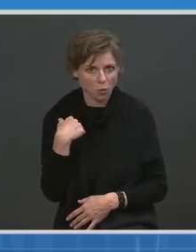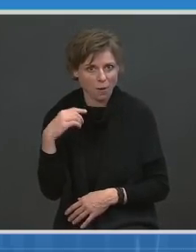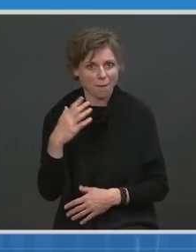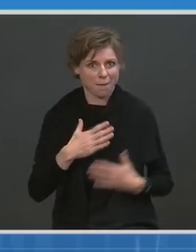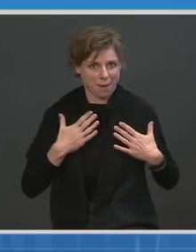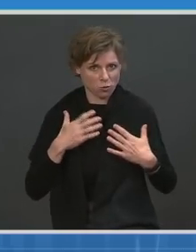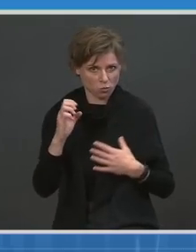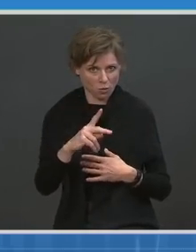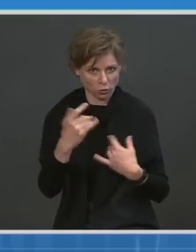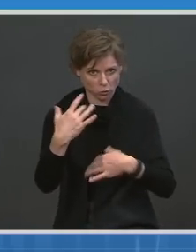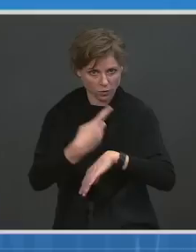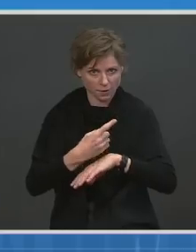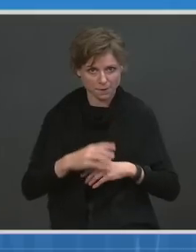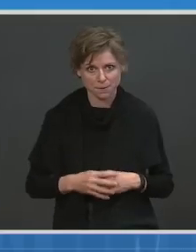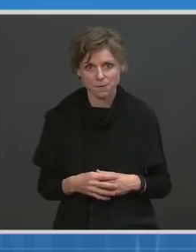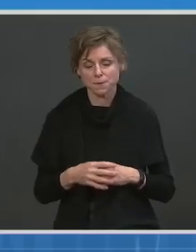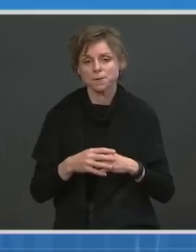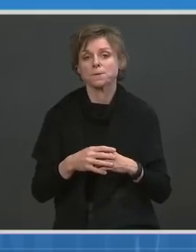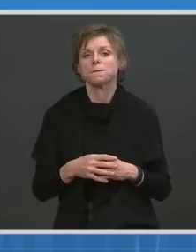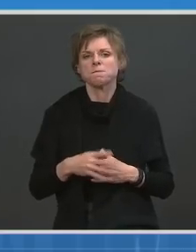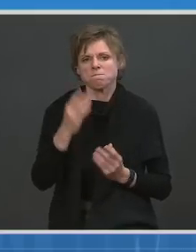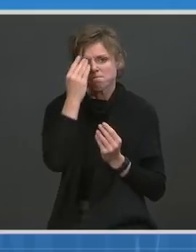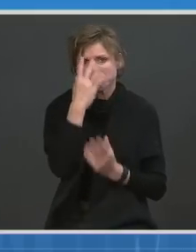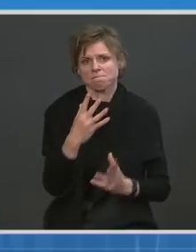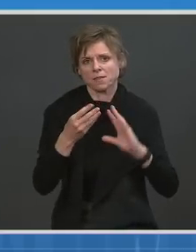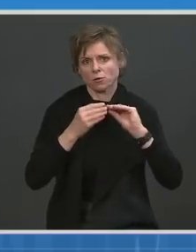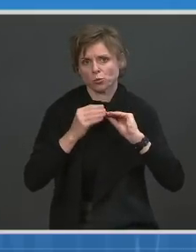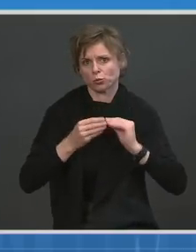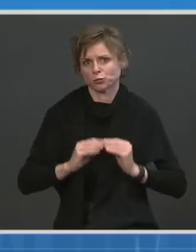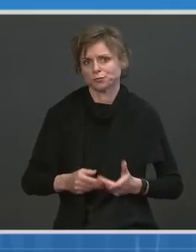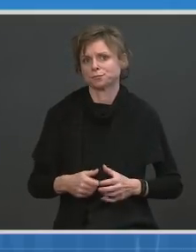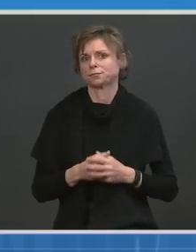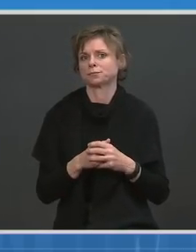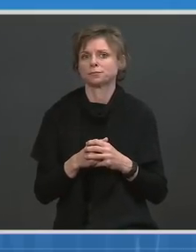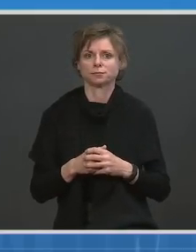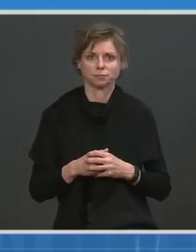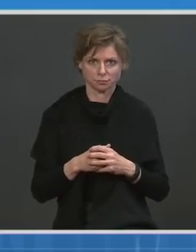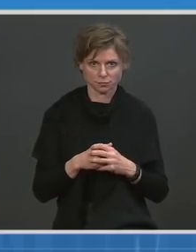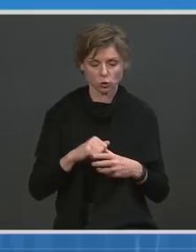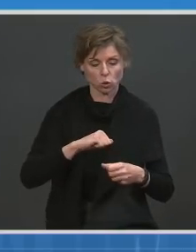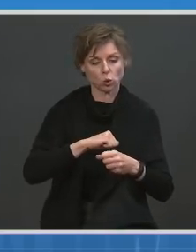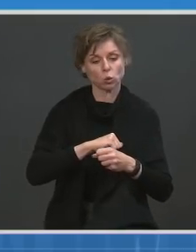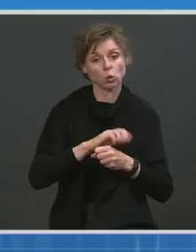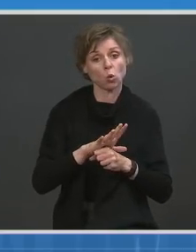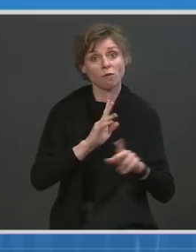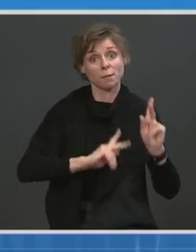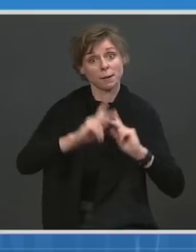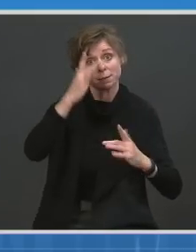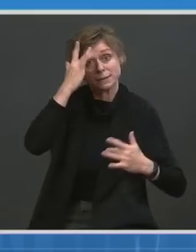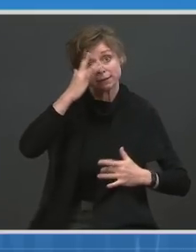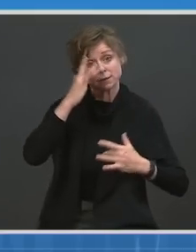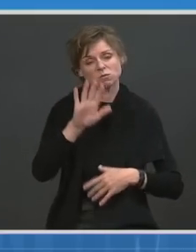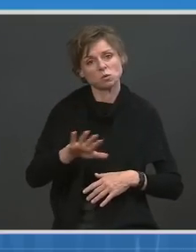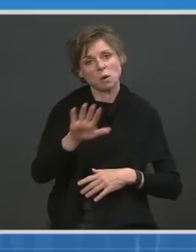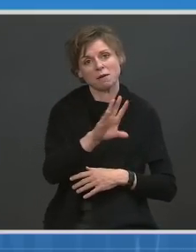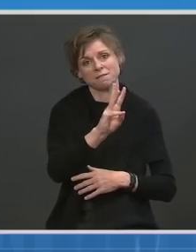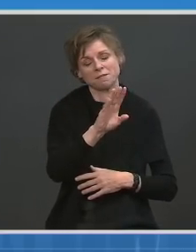Let's begin with the data. COVID-19 cases continue to remain between 50- and 60,000 cases per day,